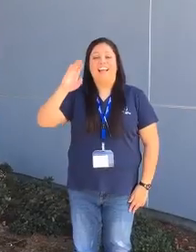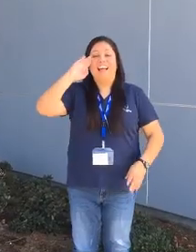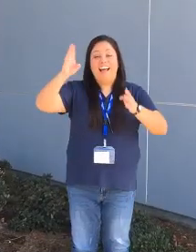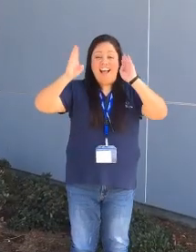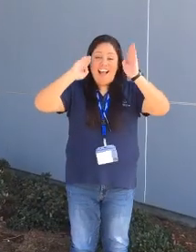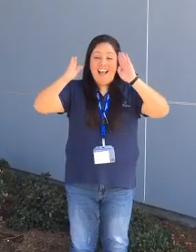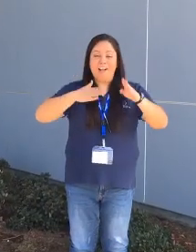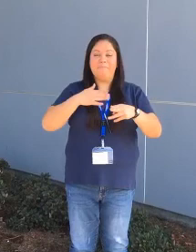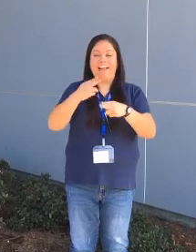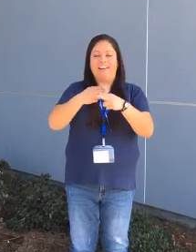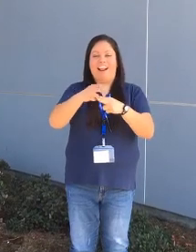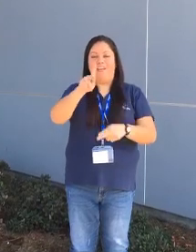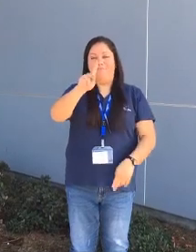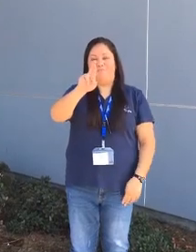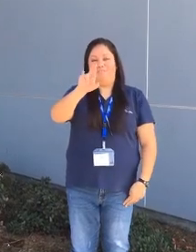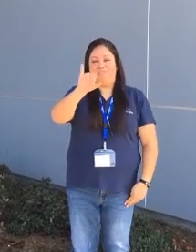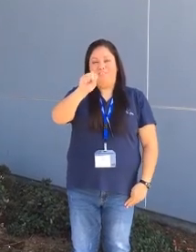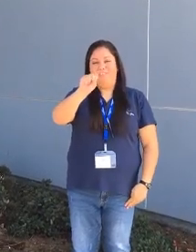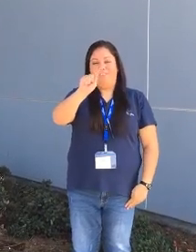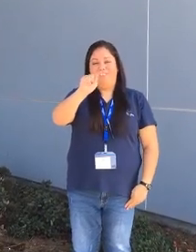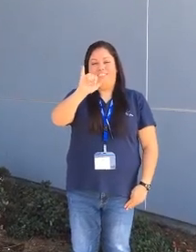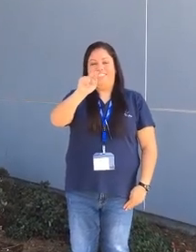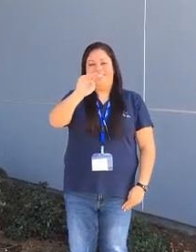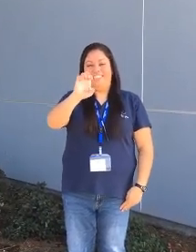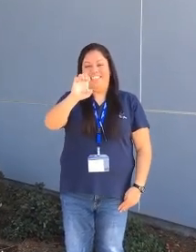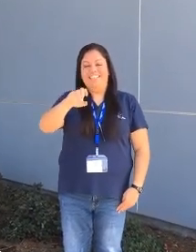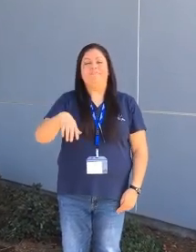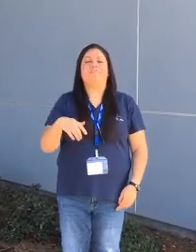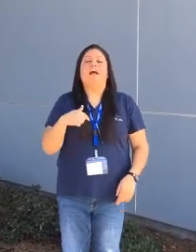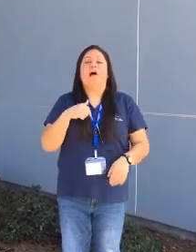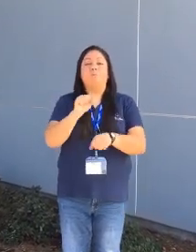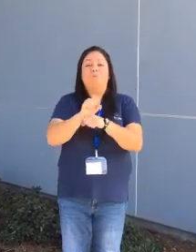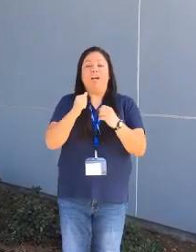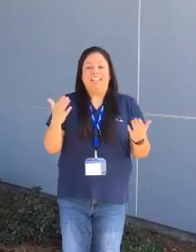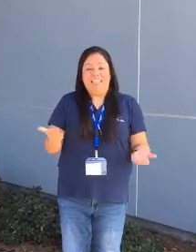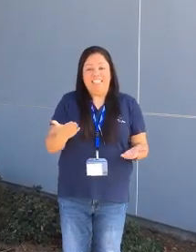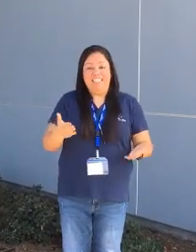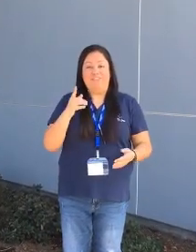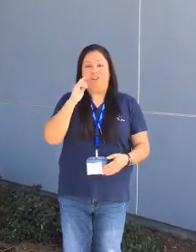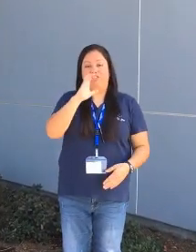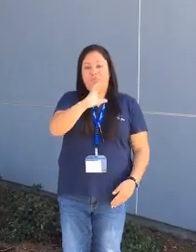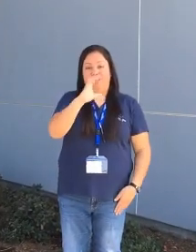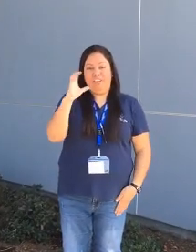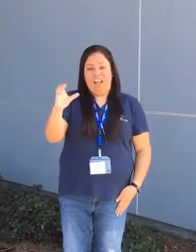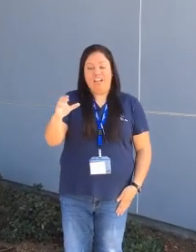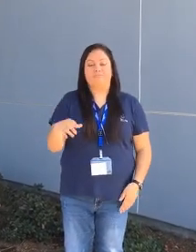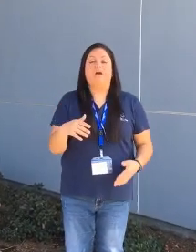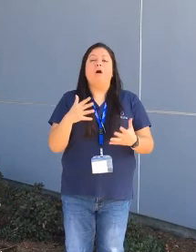Hi, my name is Kristine (Crable). I work here at Cerritos College.